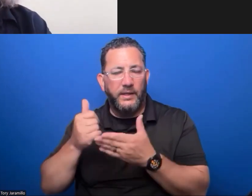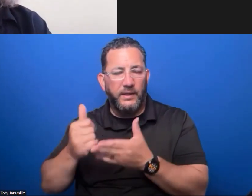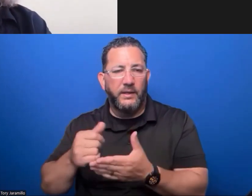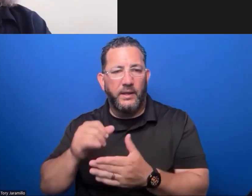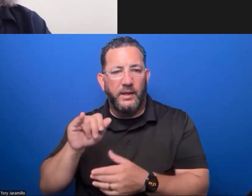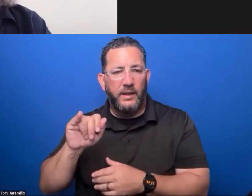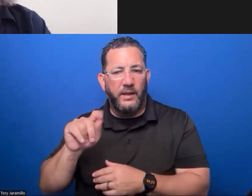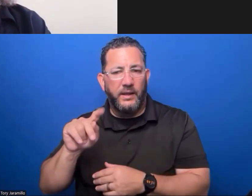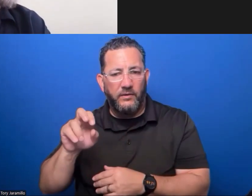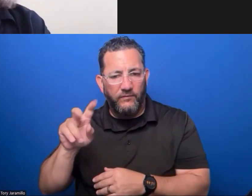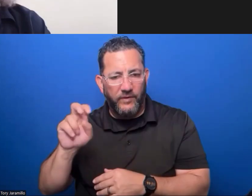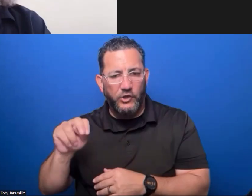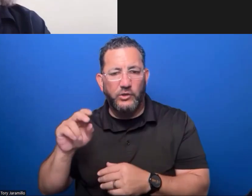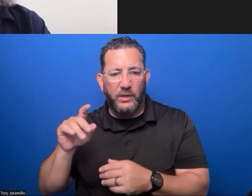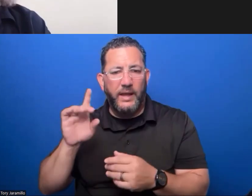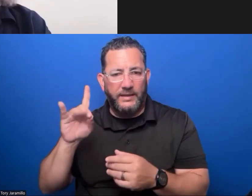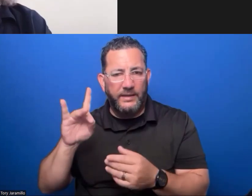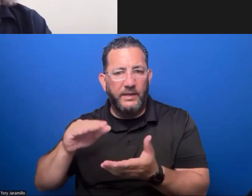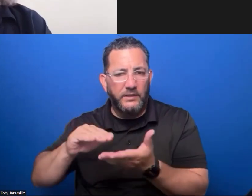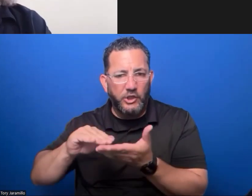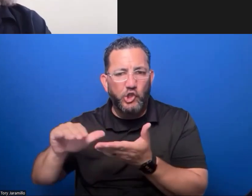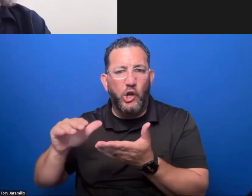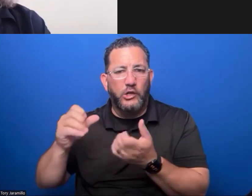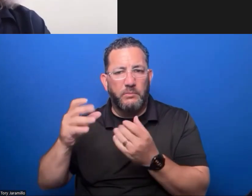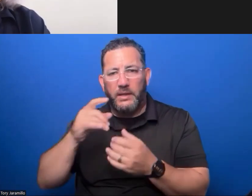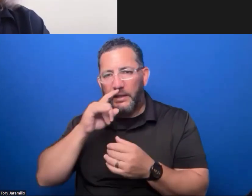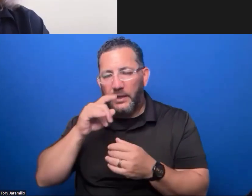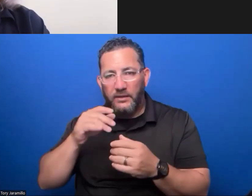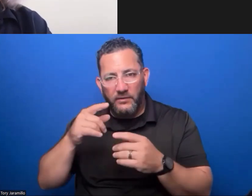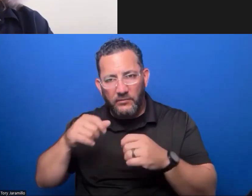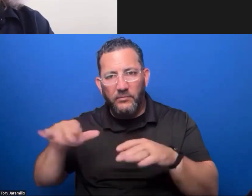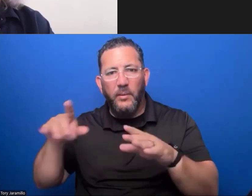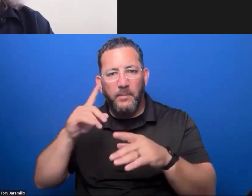because they were so supported in their sensory journey.